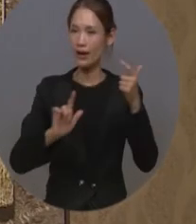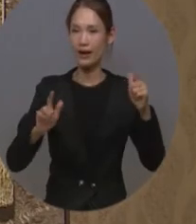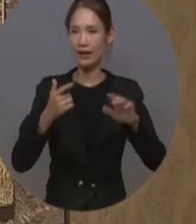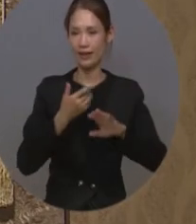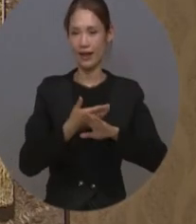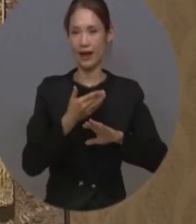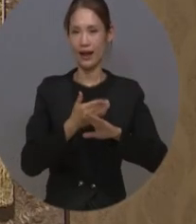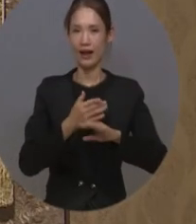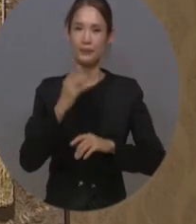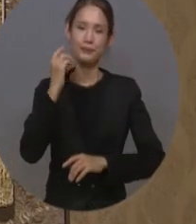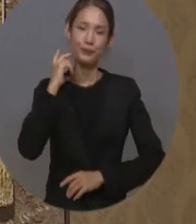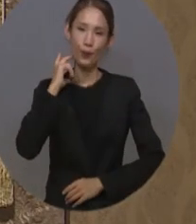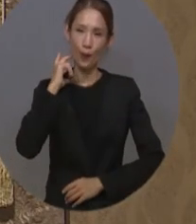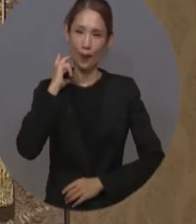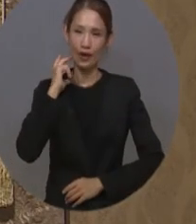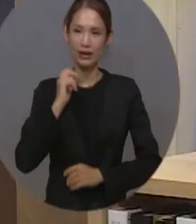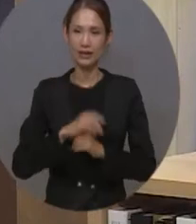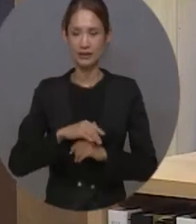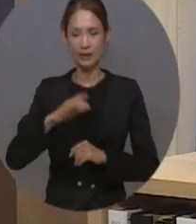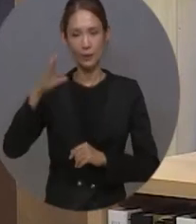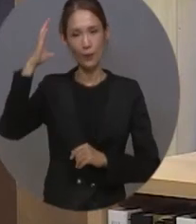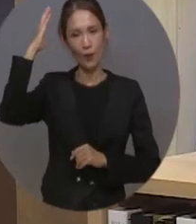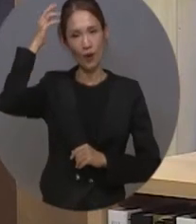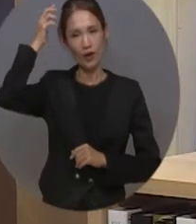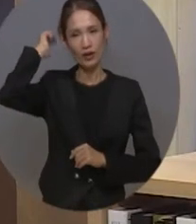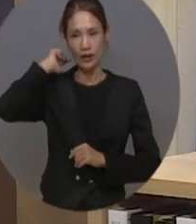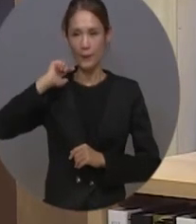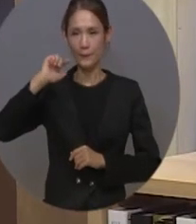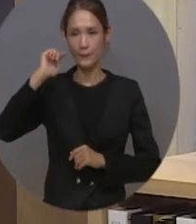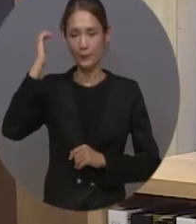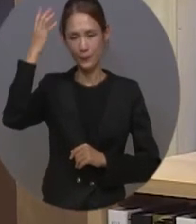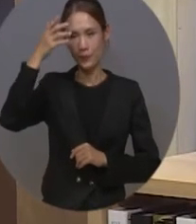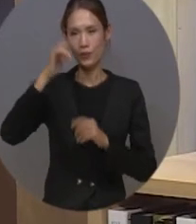The length of the neck, head size, shoulder width, back thickness, etc.